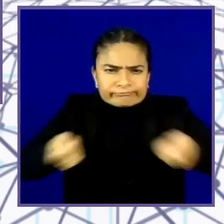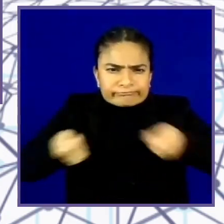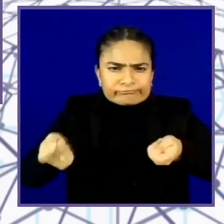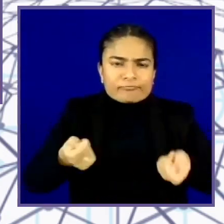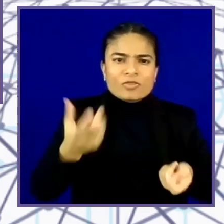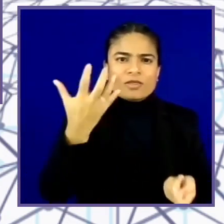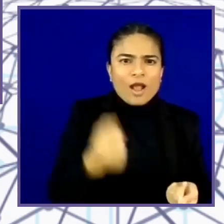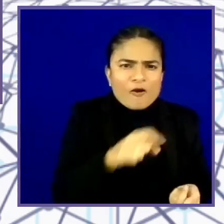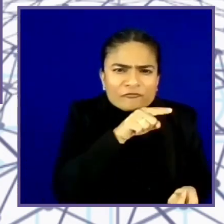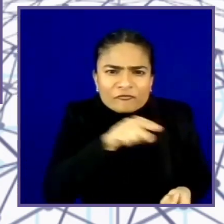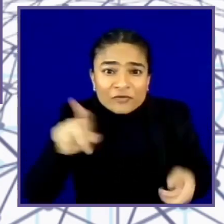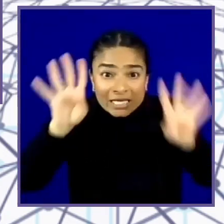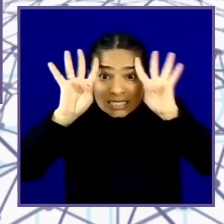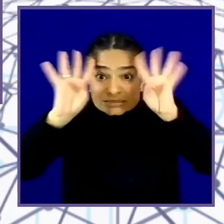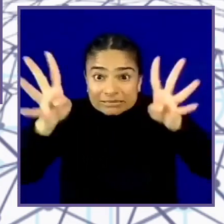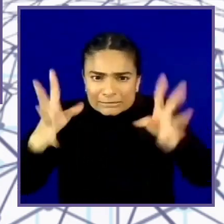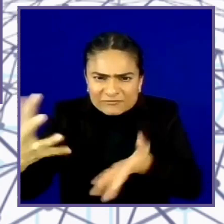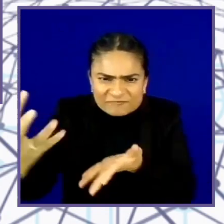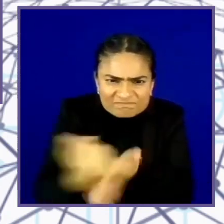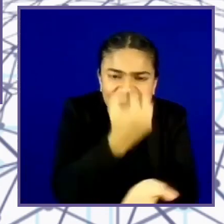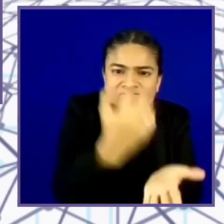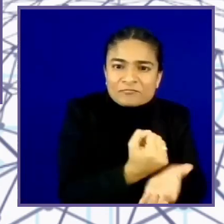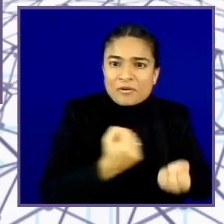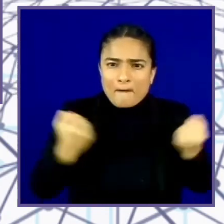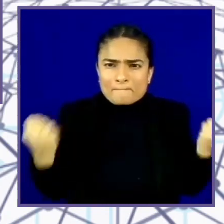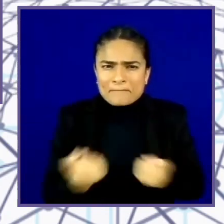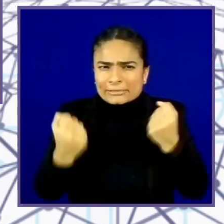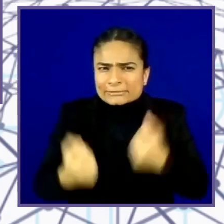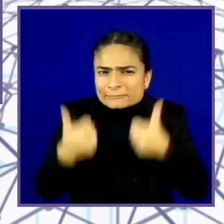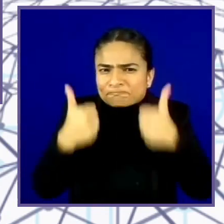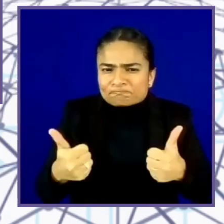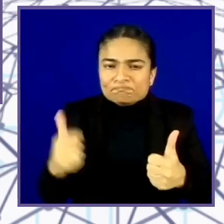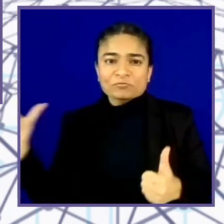But before we dive into the importance of disability inclusion, innovation and